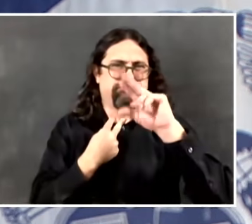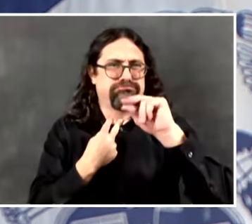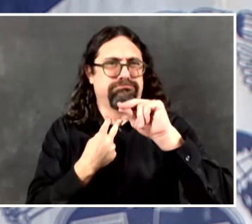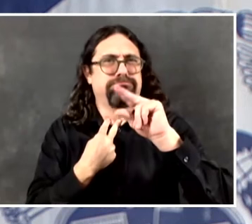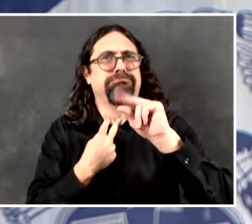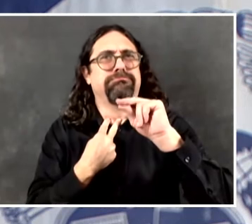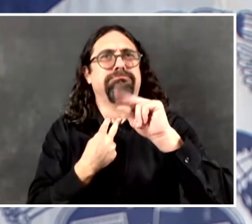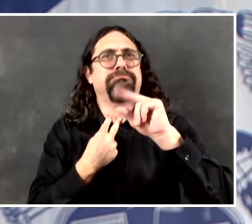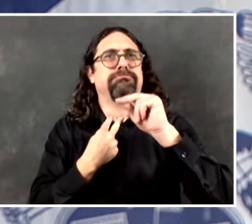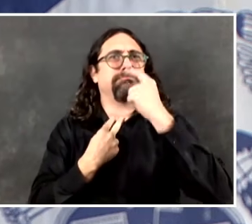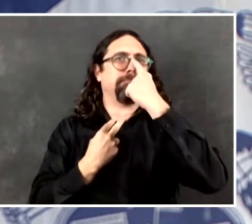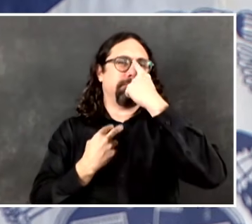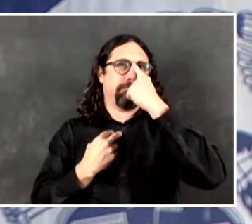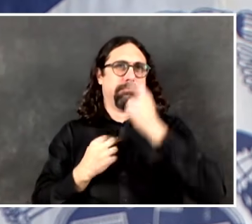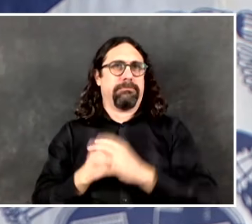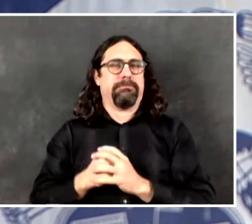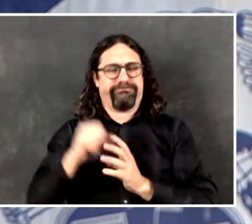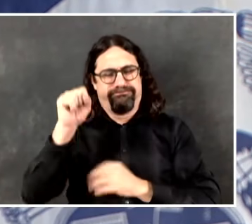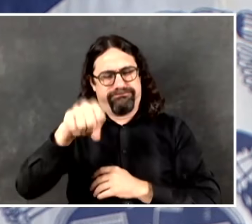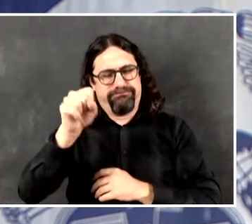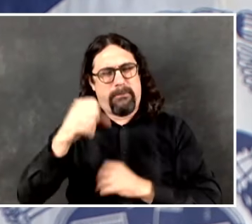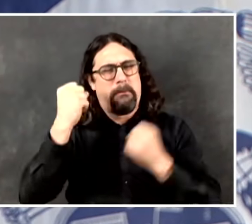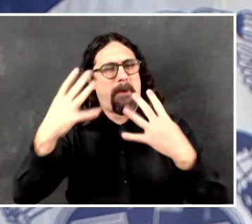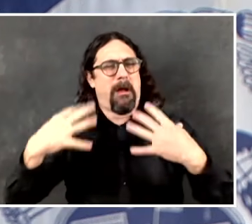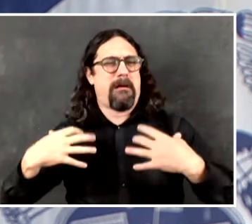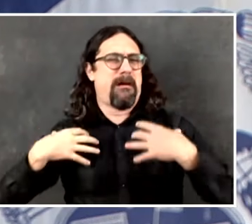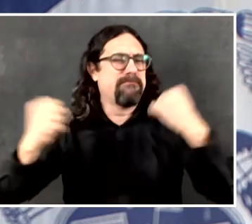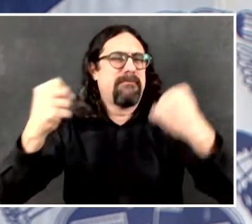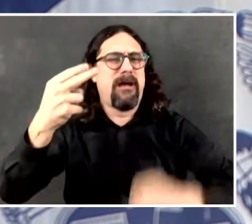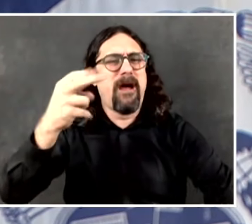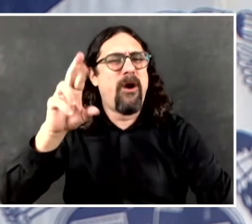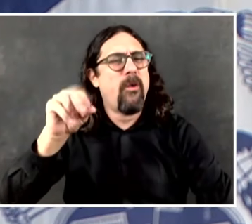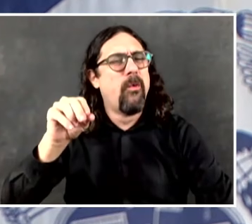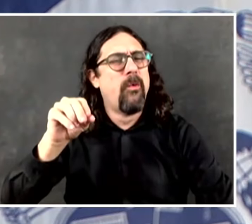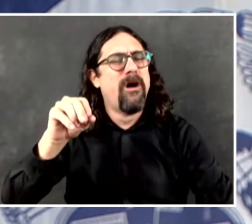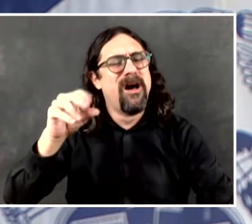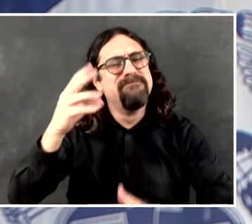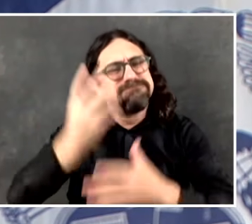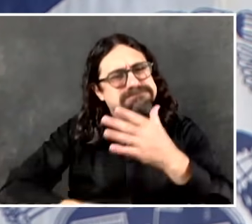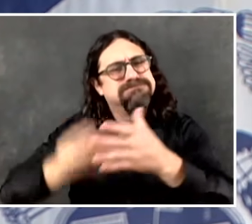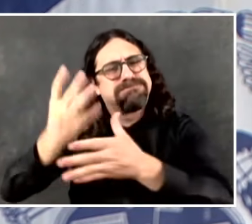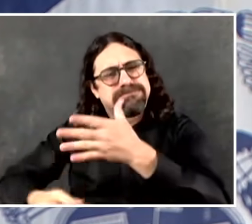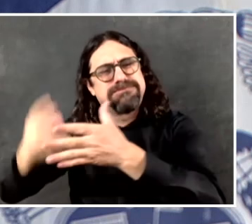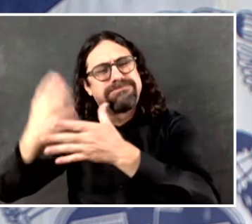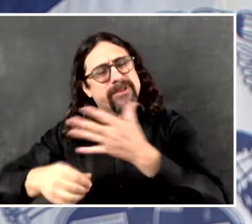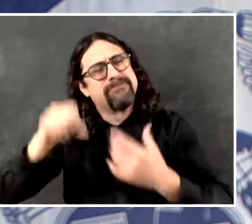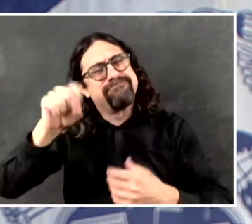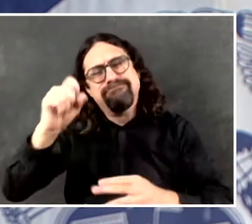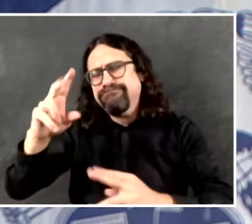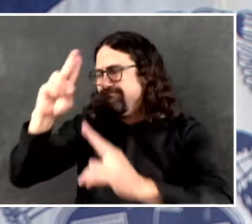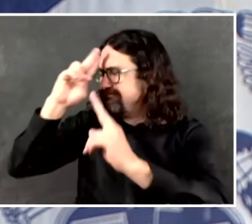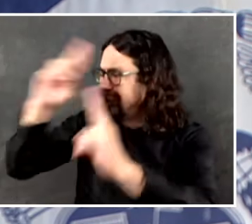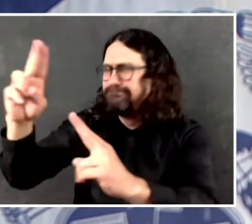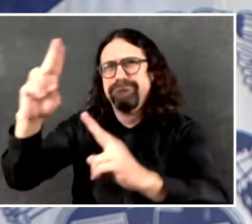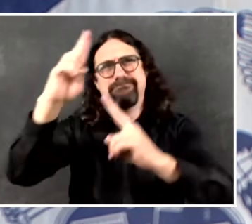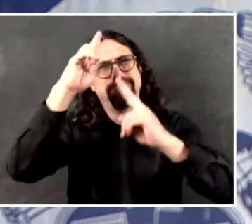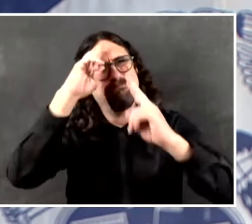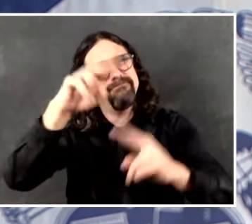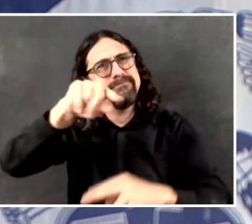AFTER 9/ 11TSHI CITY FOUGHT BACK. WE REMEMBERED THE HEROS WE LOST BUT WE WERE INSPIRED BY TIRHE EXAMPLE.